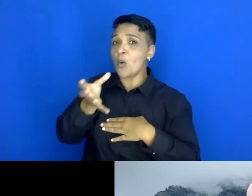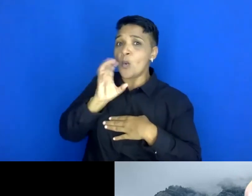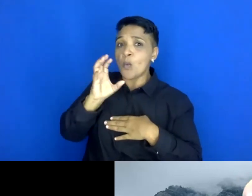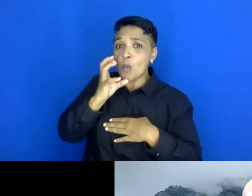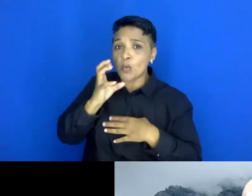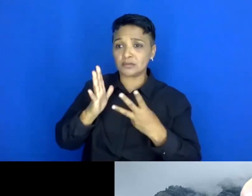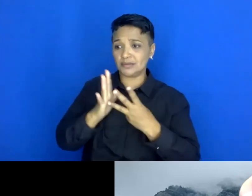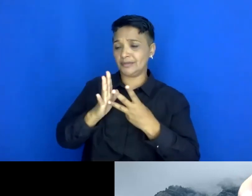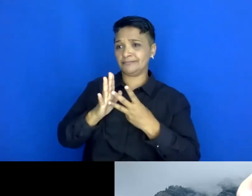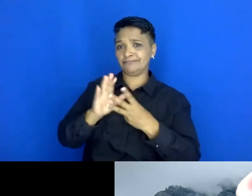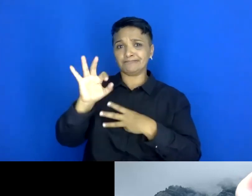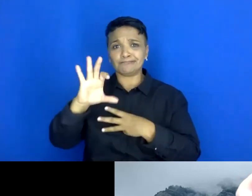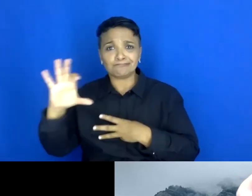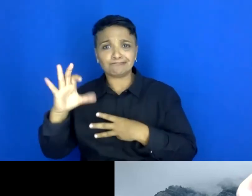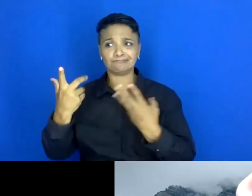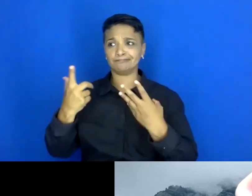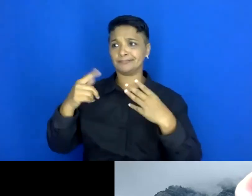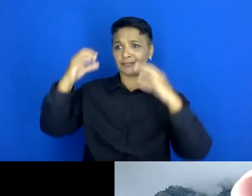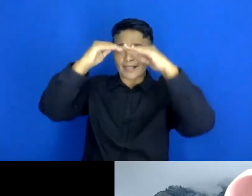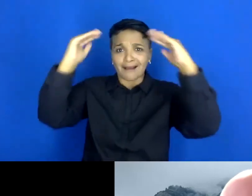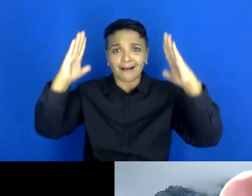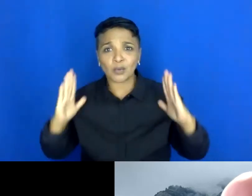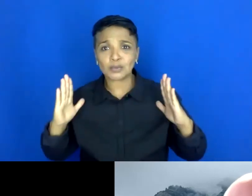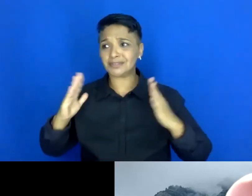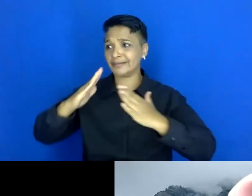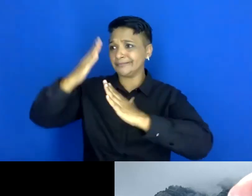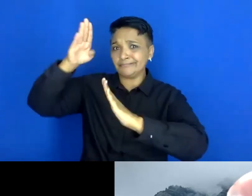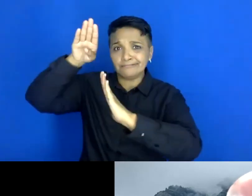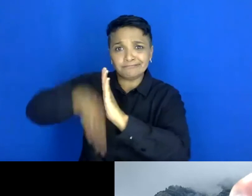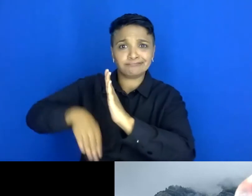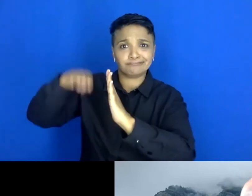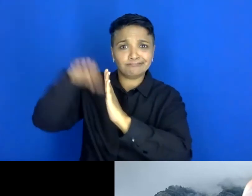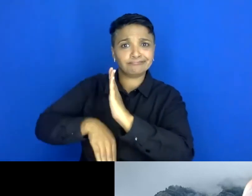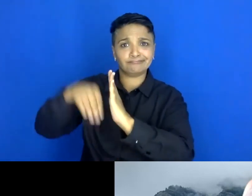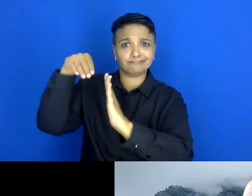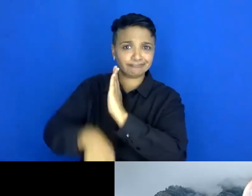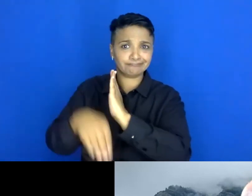and disability related support many of those things went to the wayside we also heard about